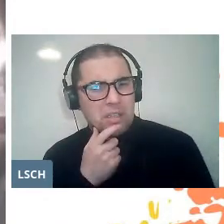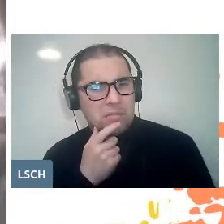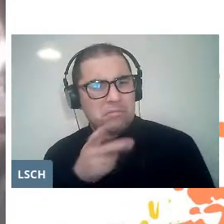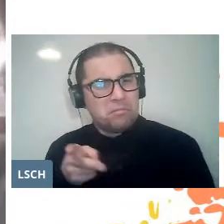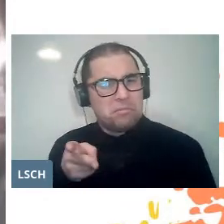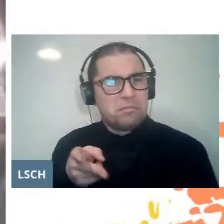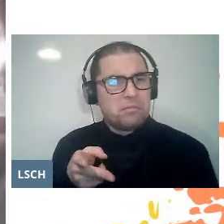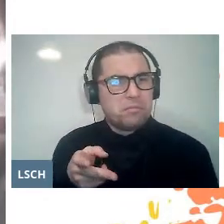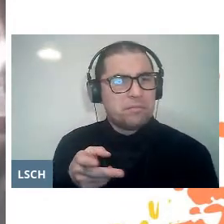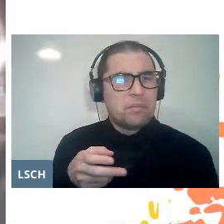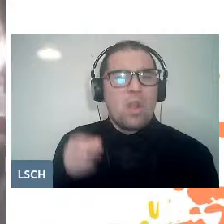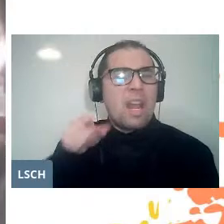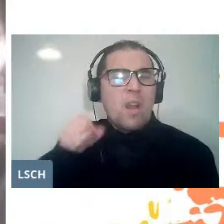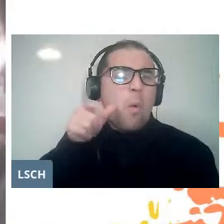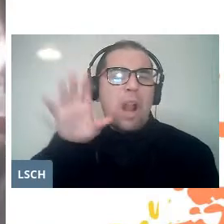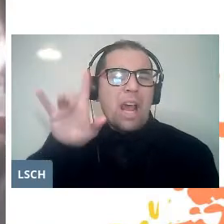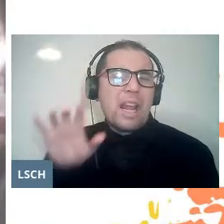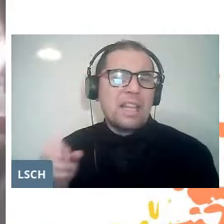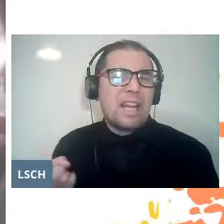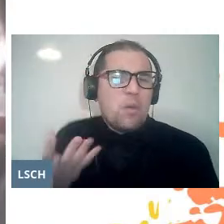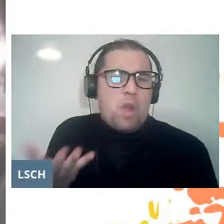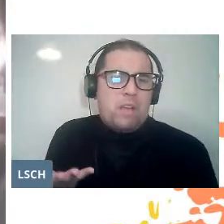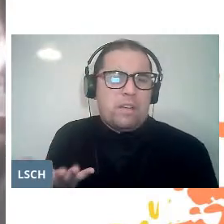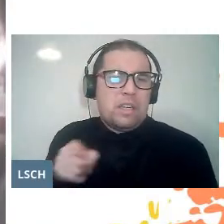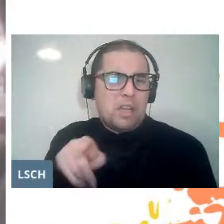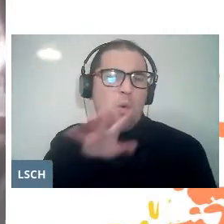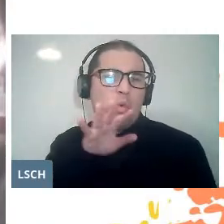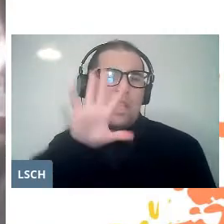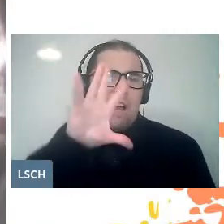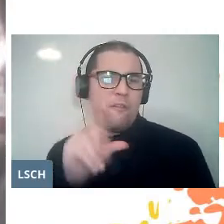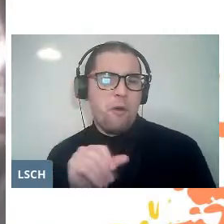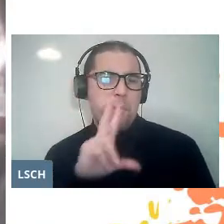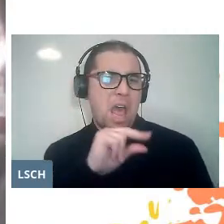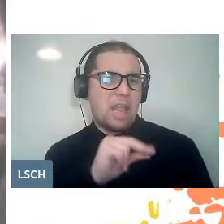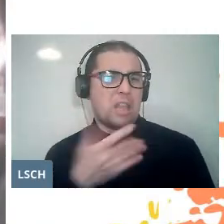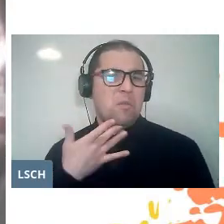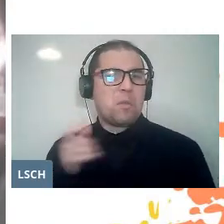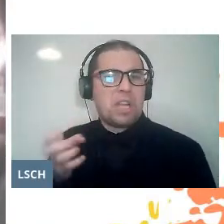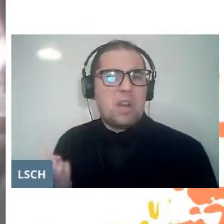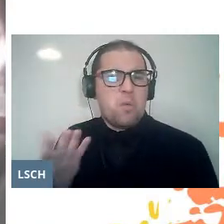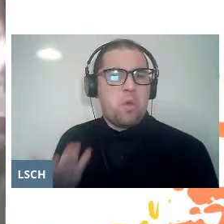what do they have of characteristics that could make them romantic,